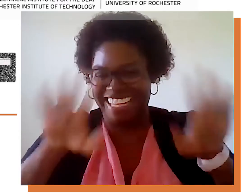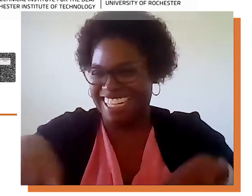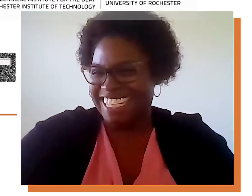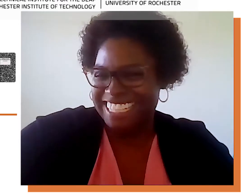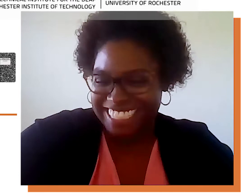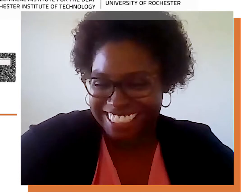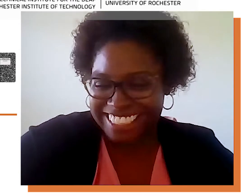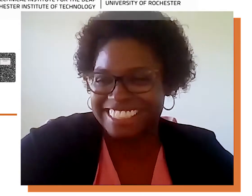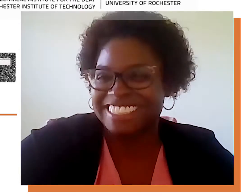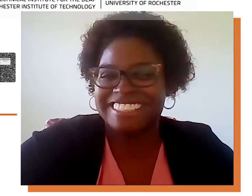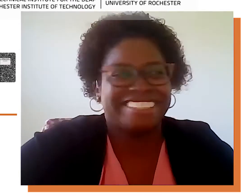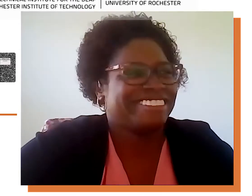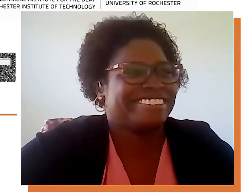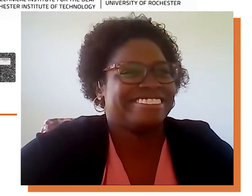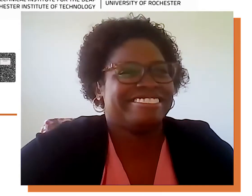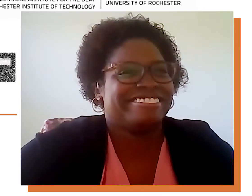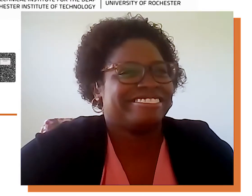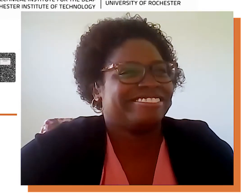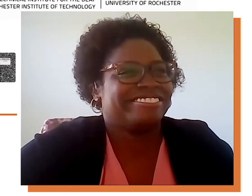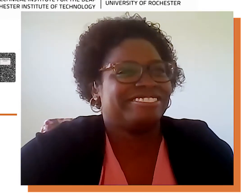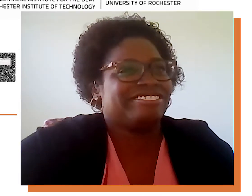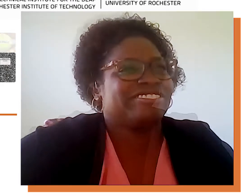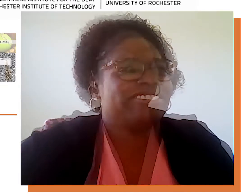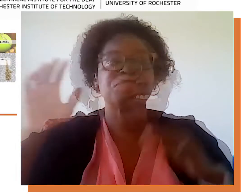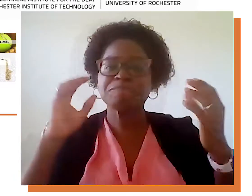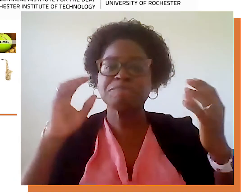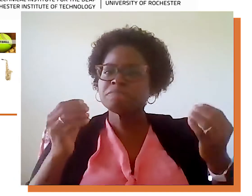I have a mini flashback, although really I'm grateful.